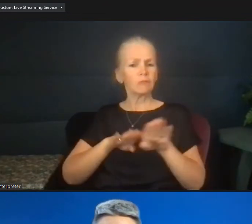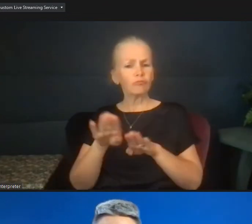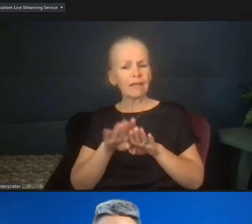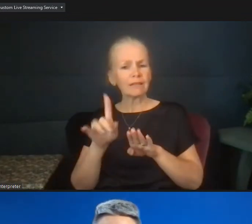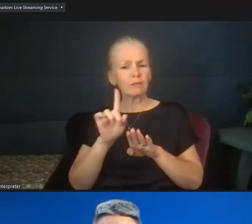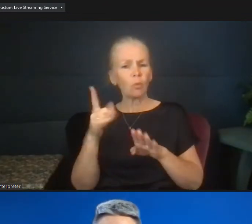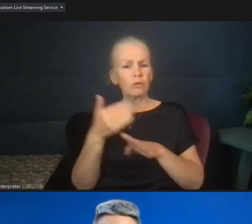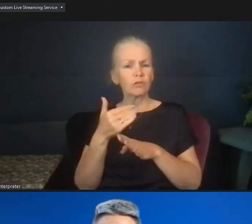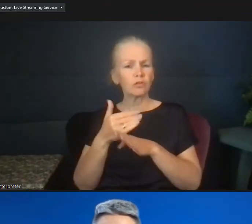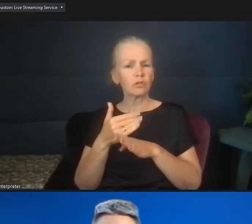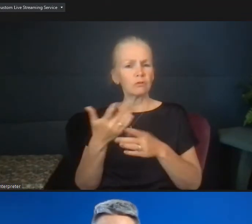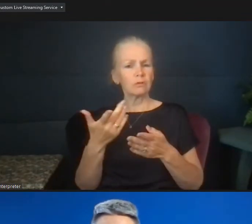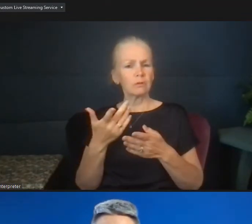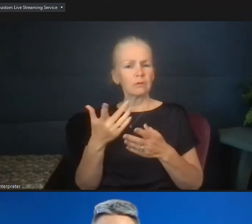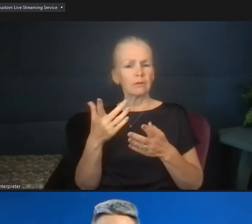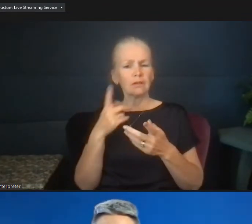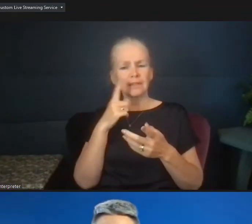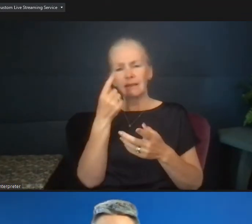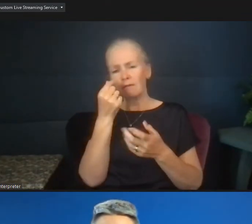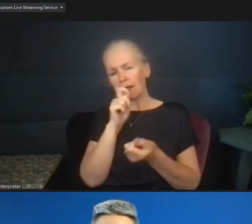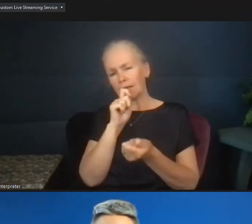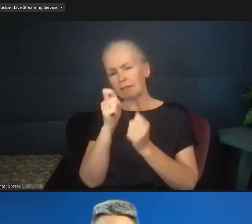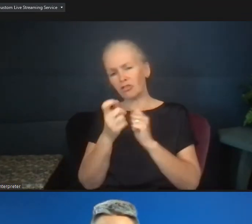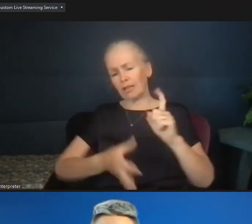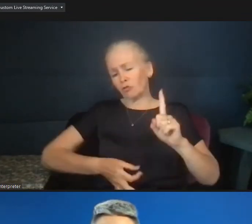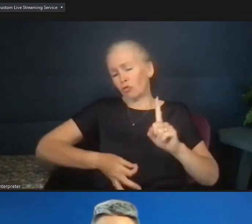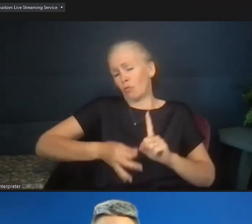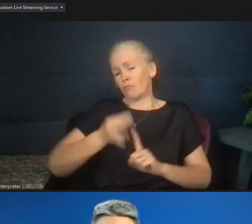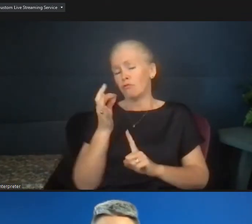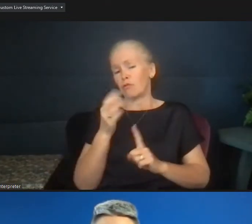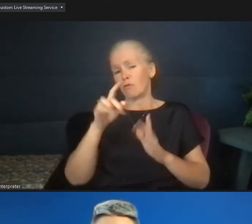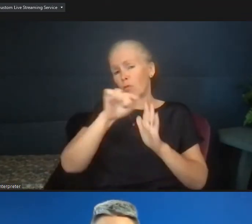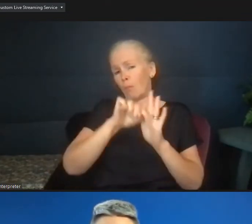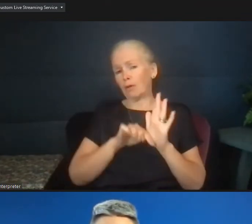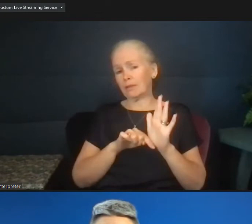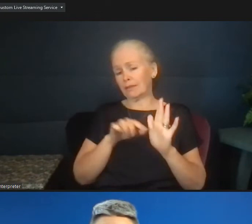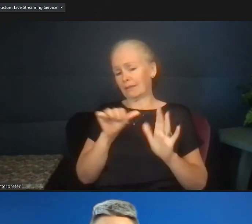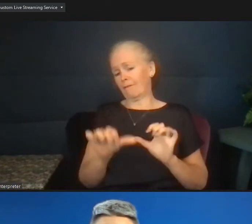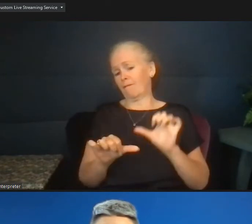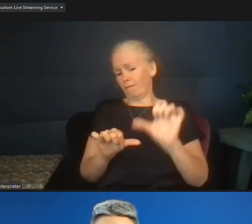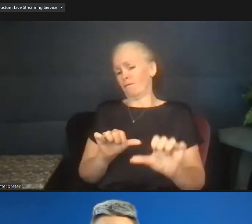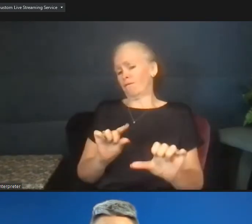and seeing if there's small changes you can make in in the first step. And then you know,